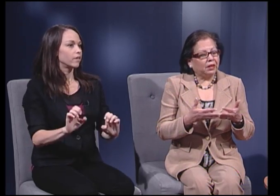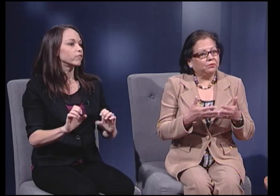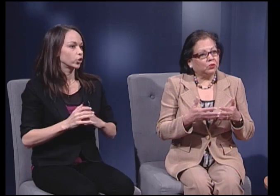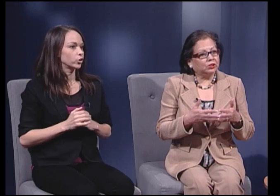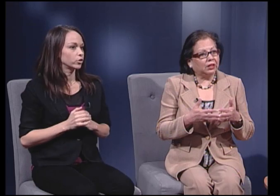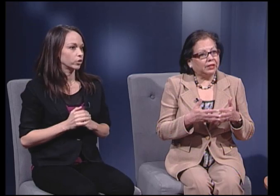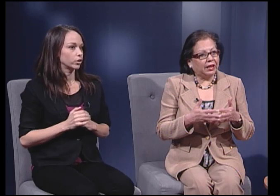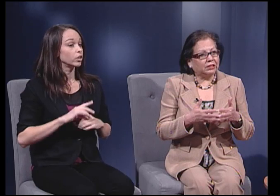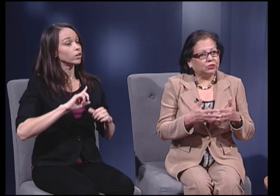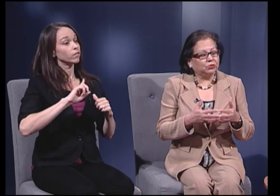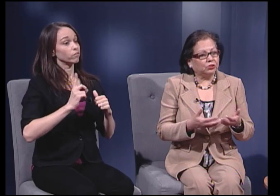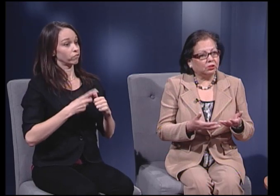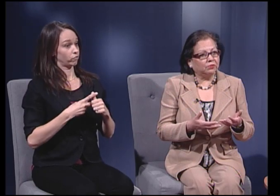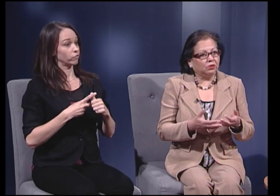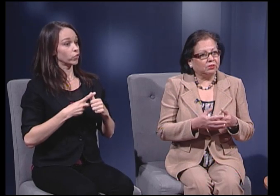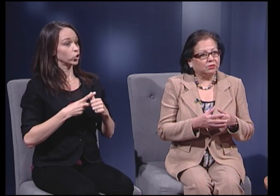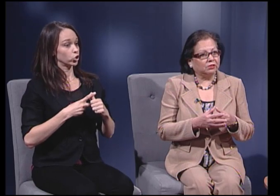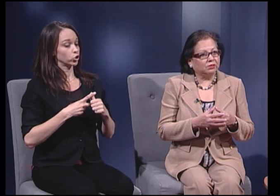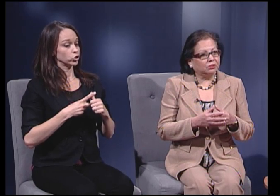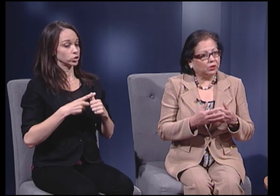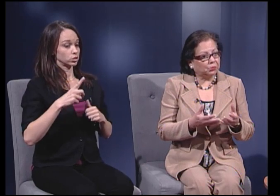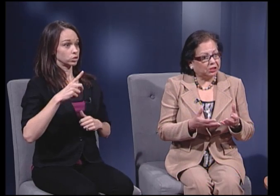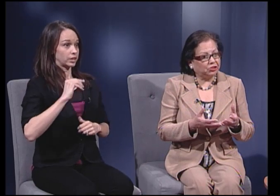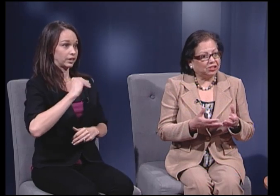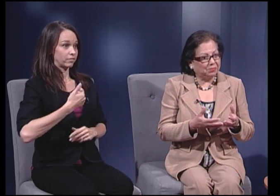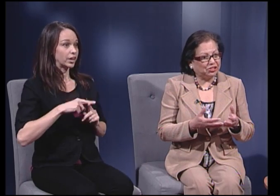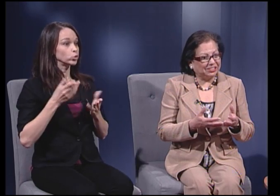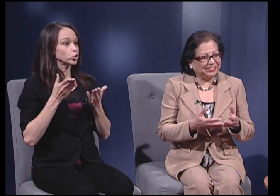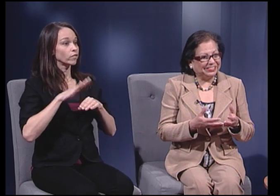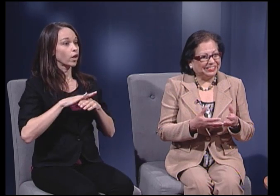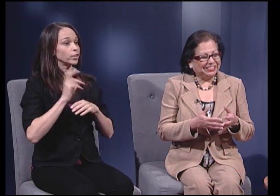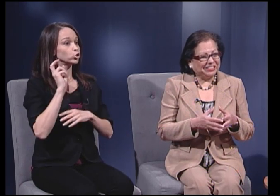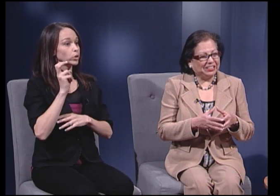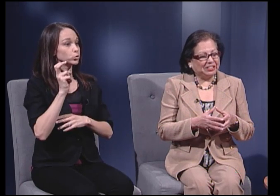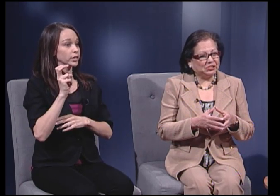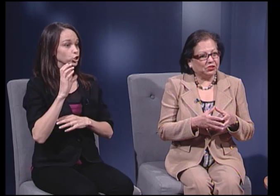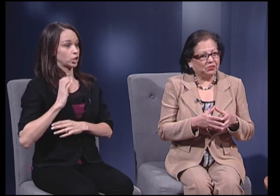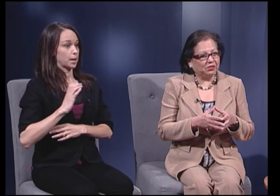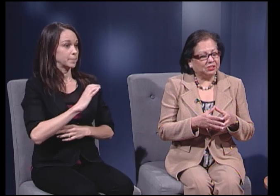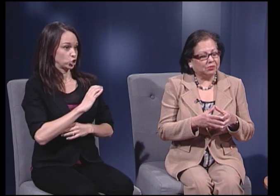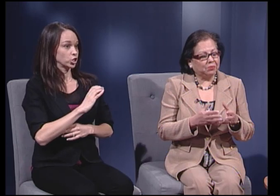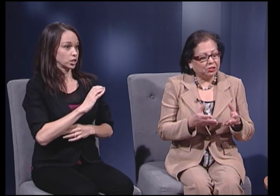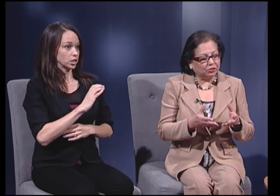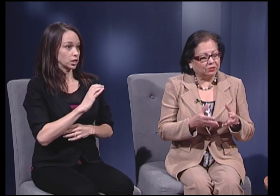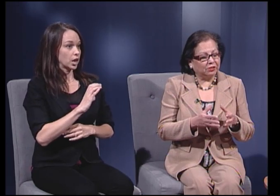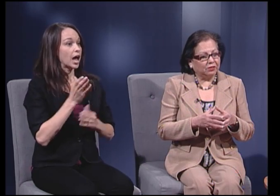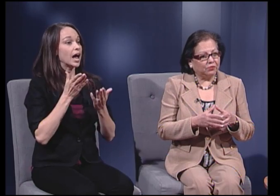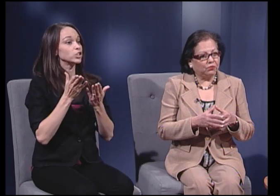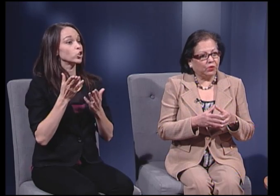I first got asked to served on the Transportation Commission and I served there as Commissioner for four